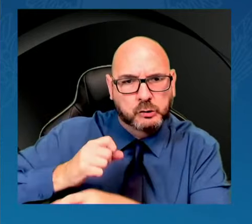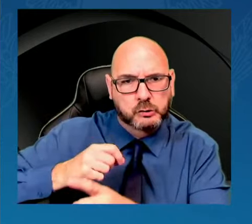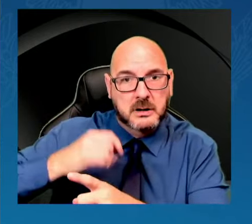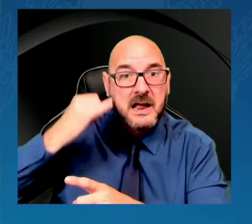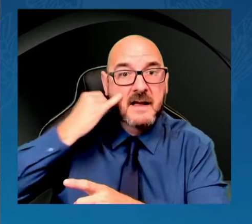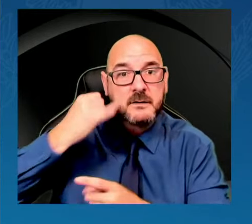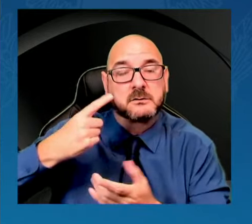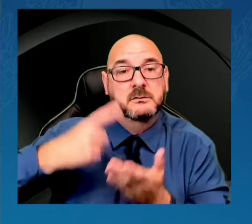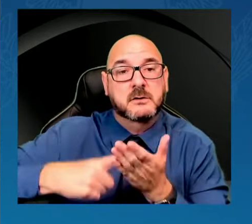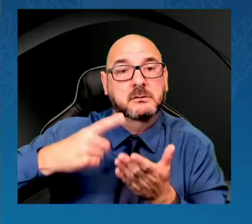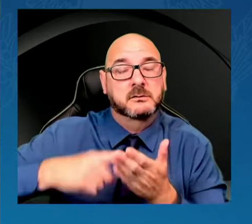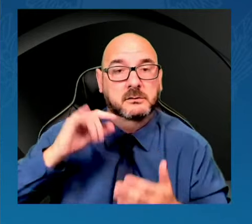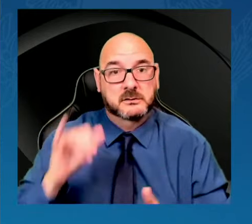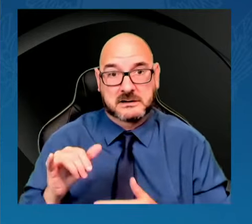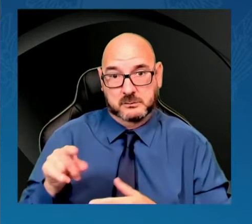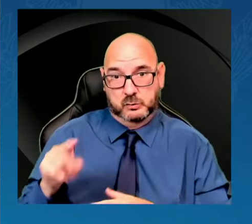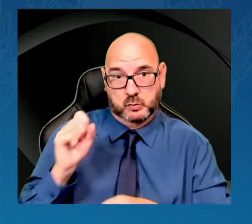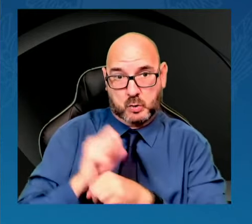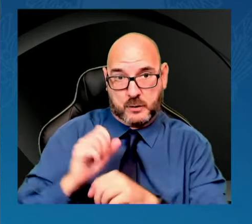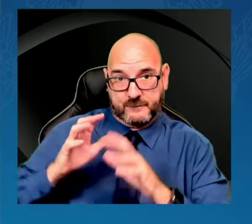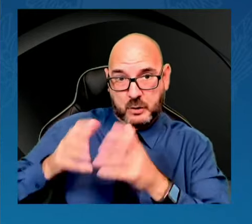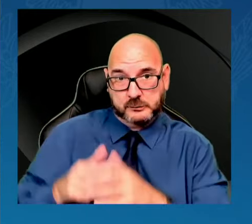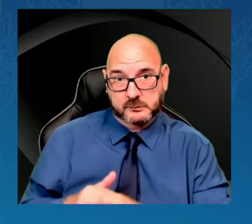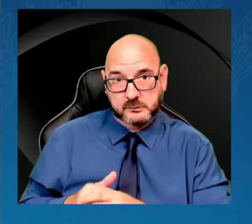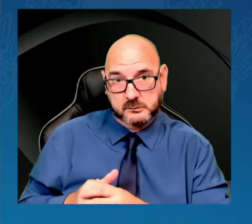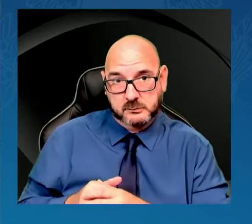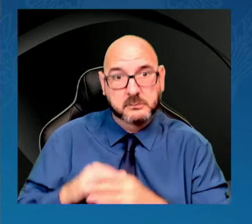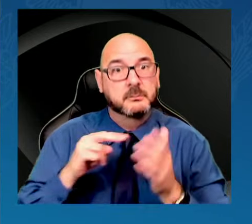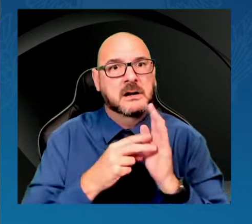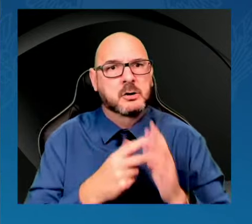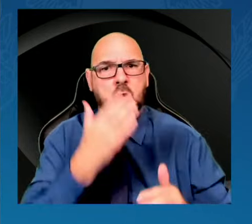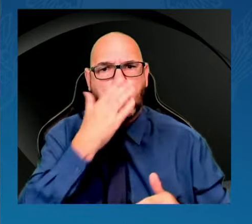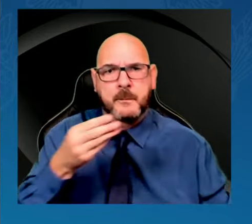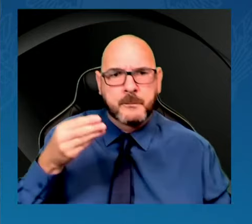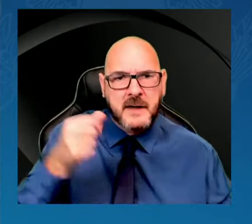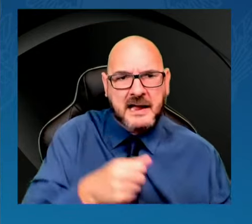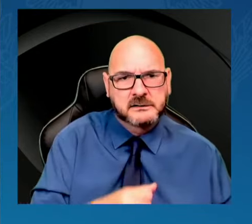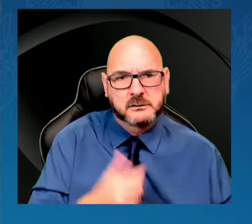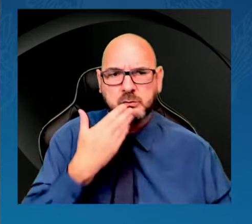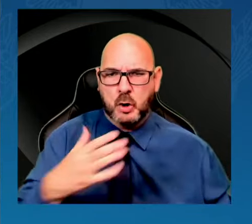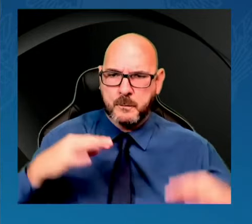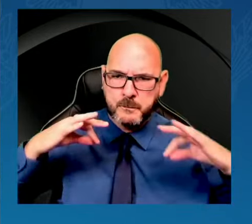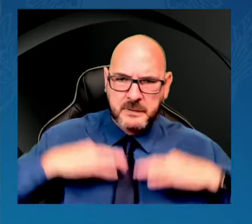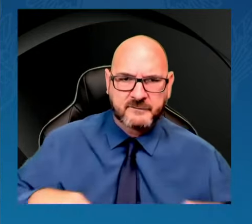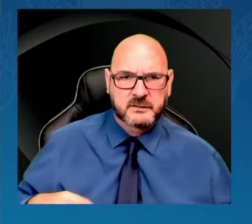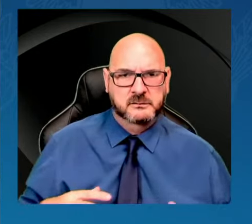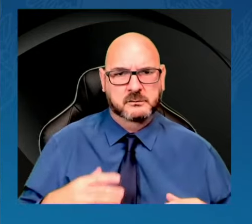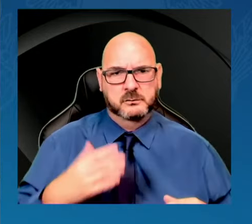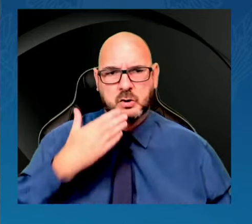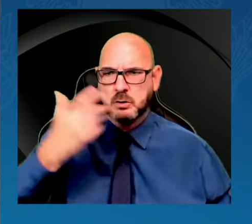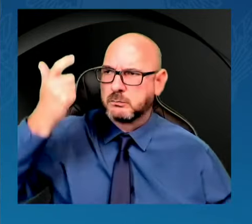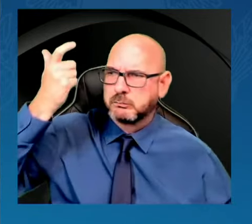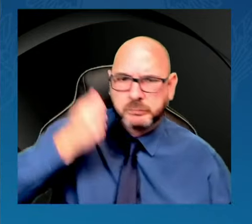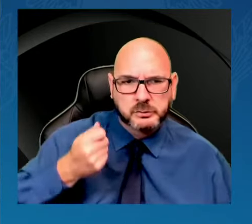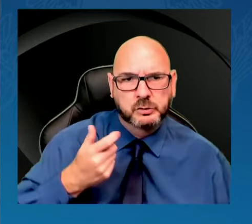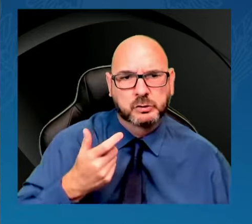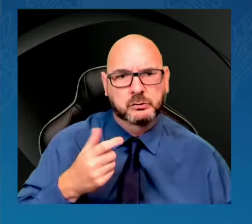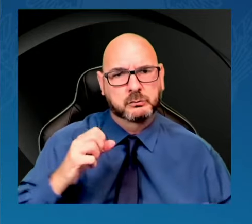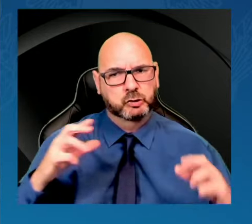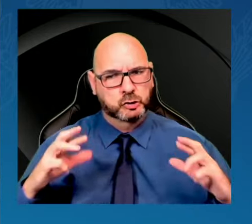then we're talking about good-paying jobs with good benefits and a pension and the ability to buy a home and take your family on vacation,